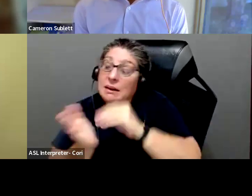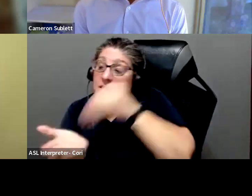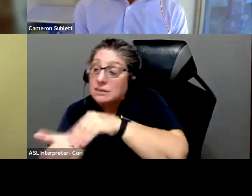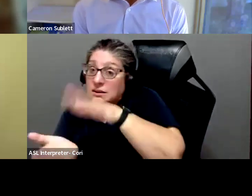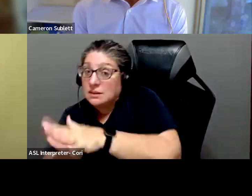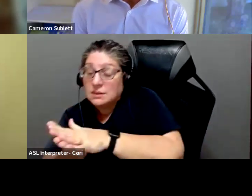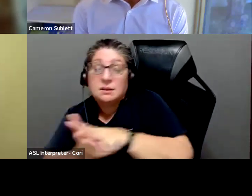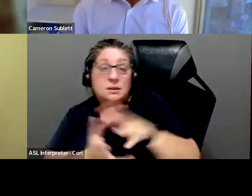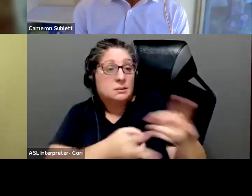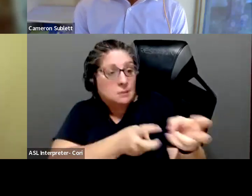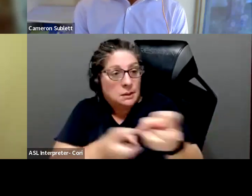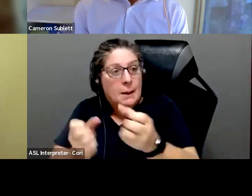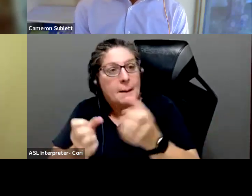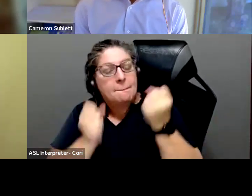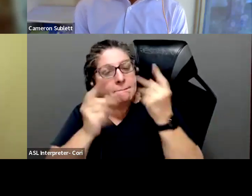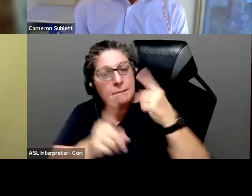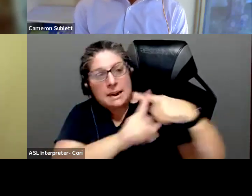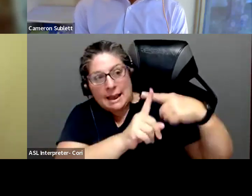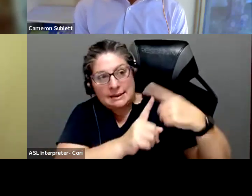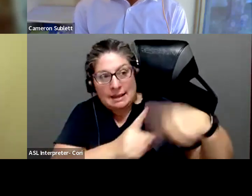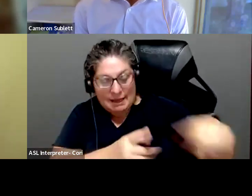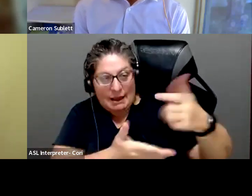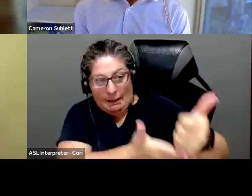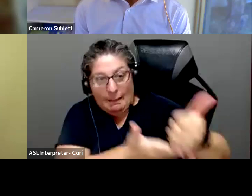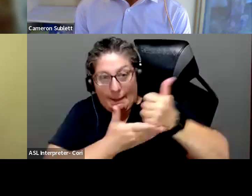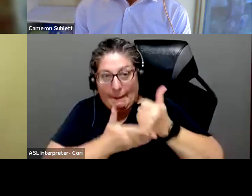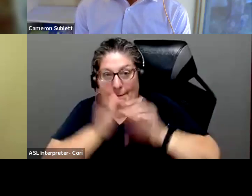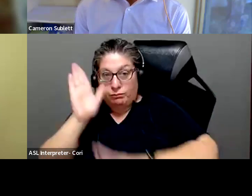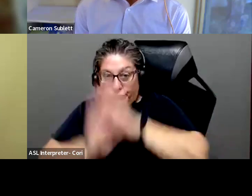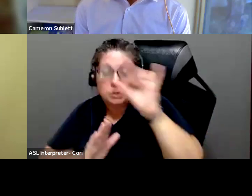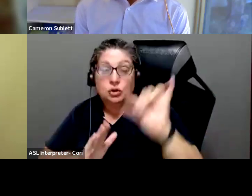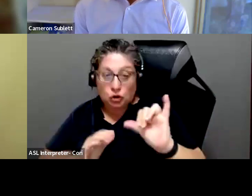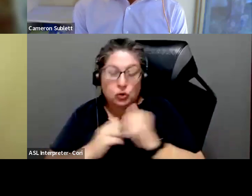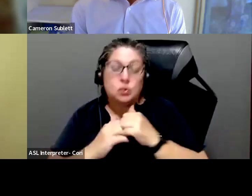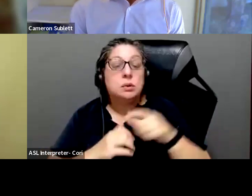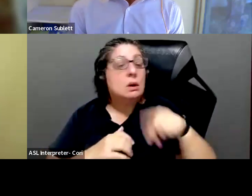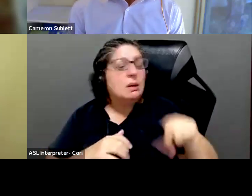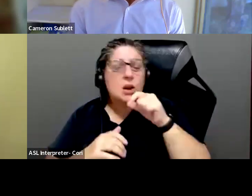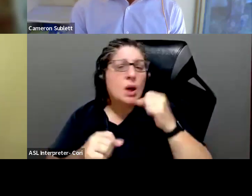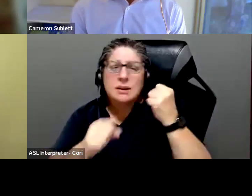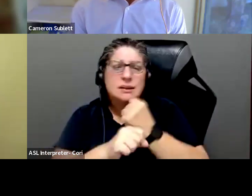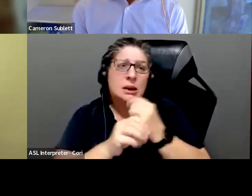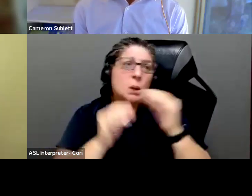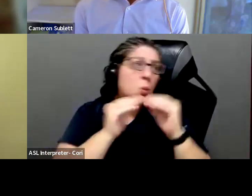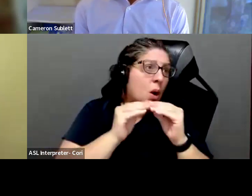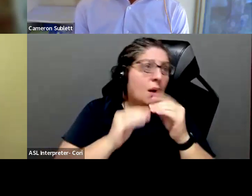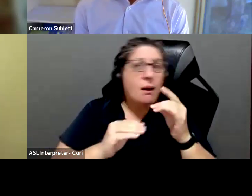the many assets that these folks bring to the table as well. They are not statistically more or less likely to actually go